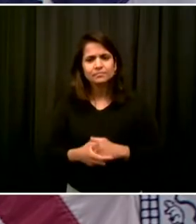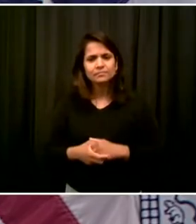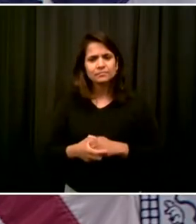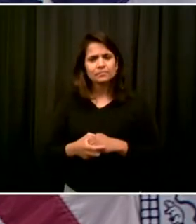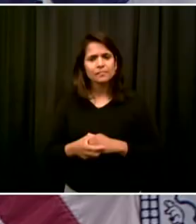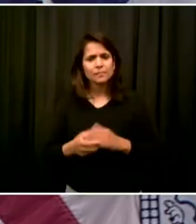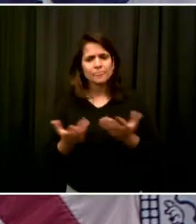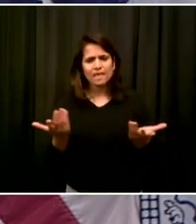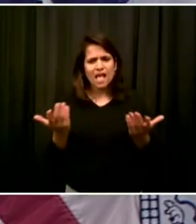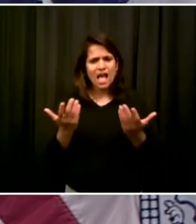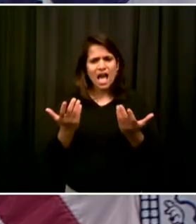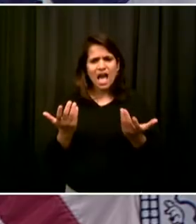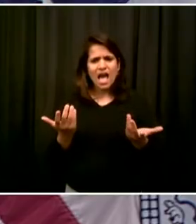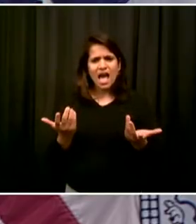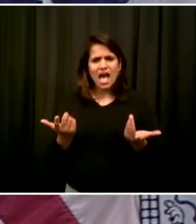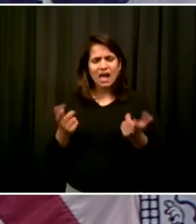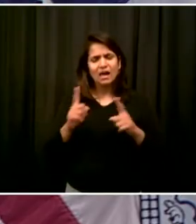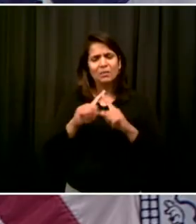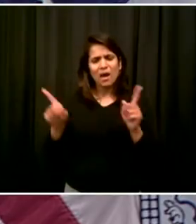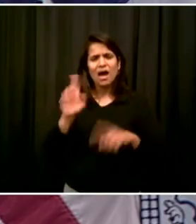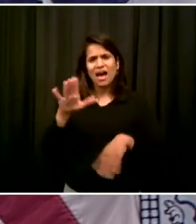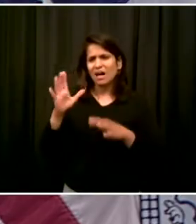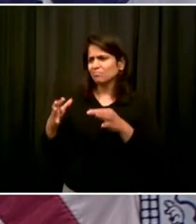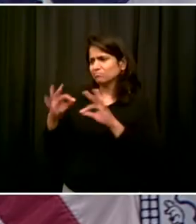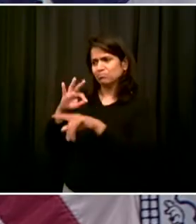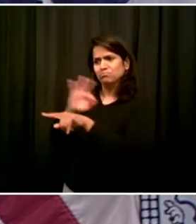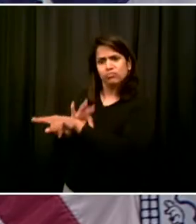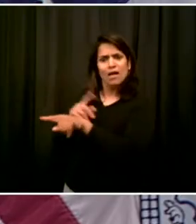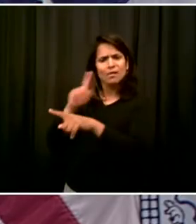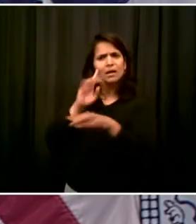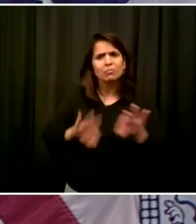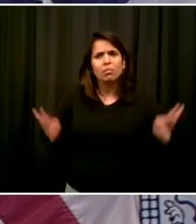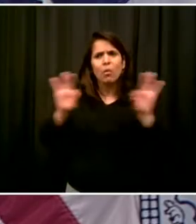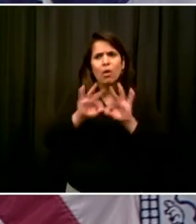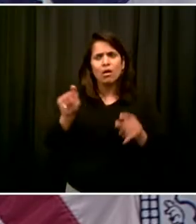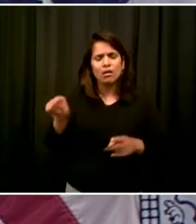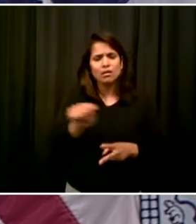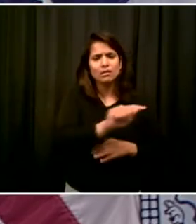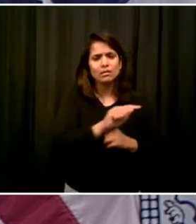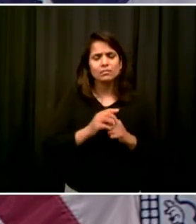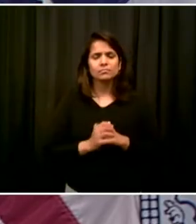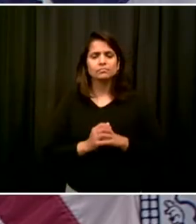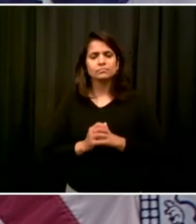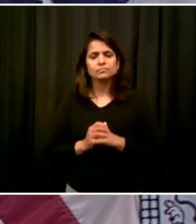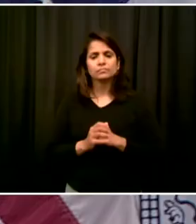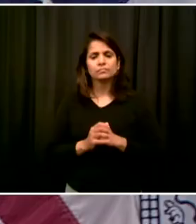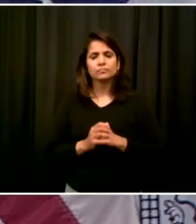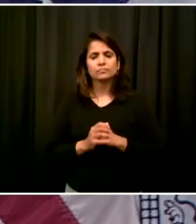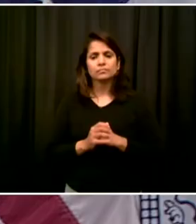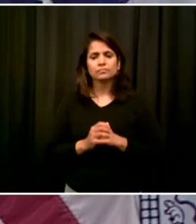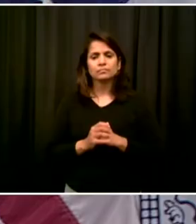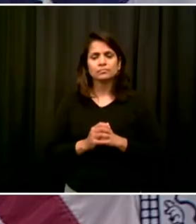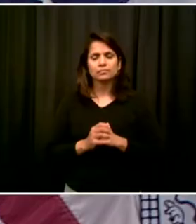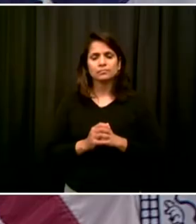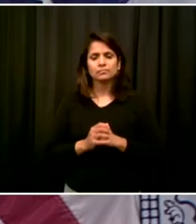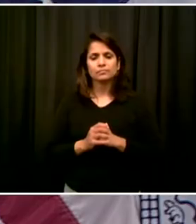QUESTION BUT I DISAGREE WITH THE ASSUMPTION. WE HAVE DONE A